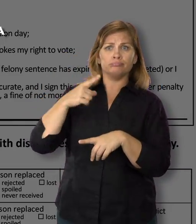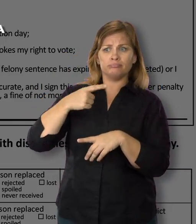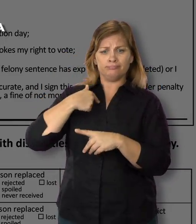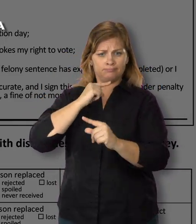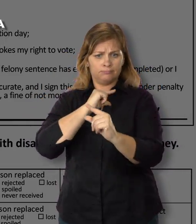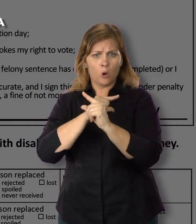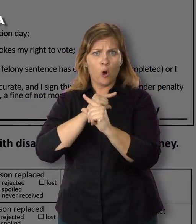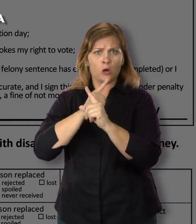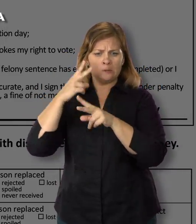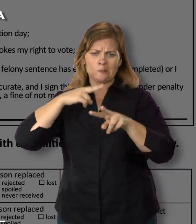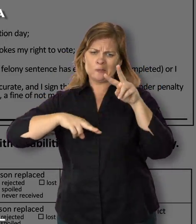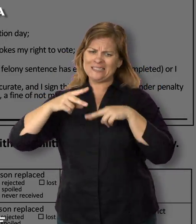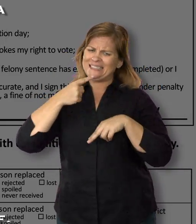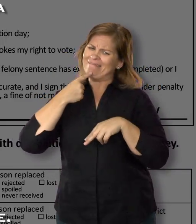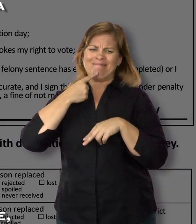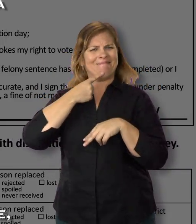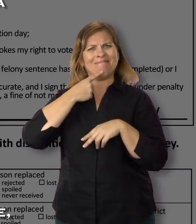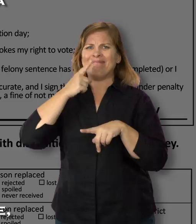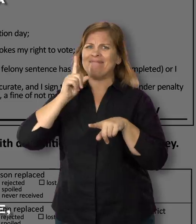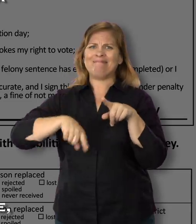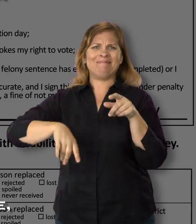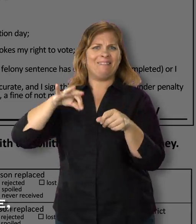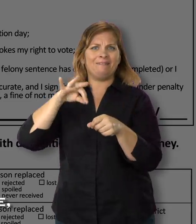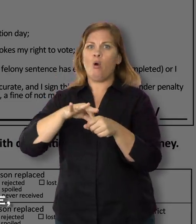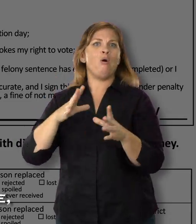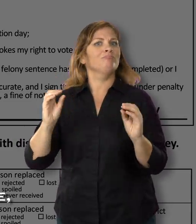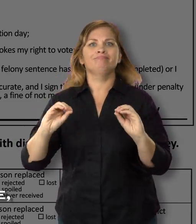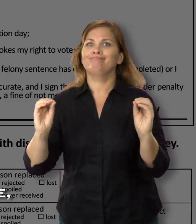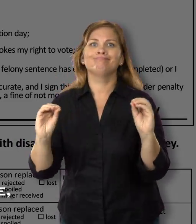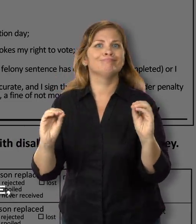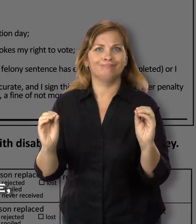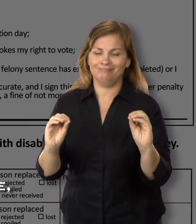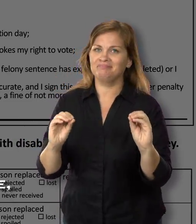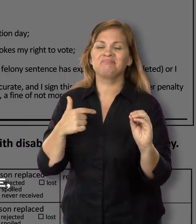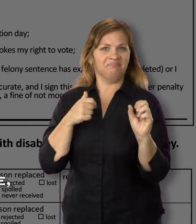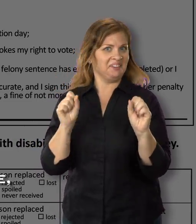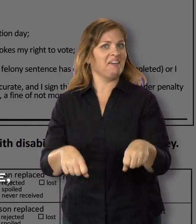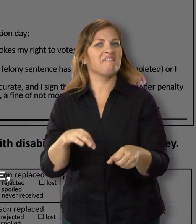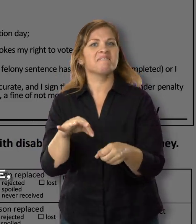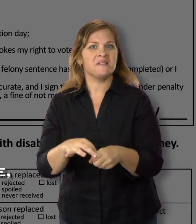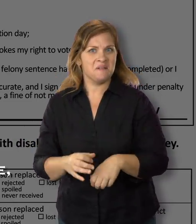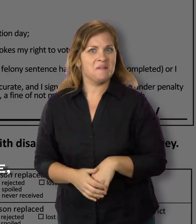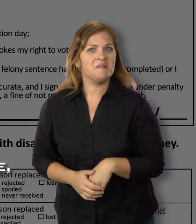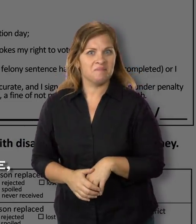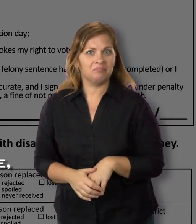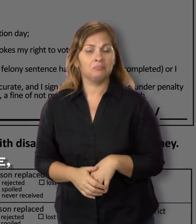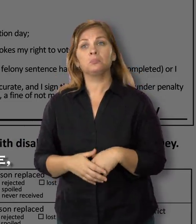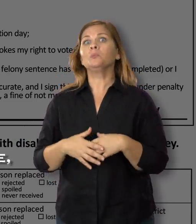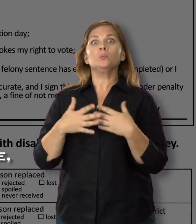in which the court order revokes my right to vote;